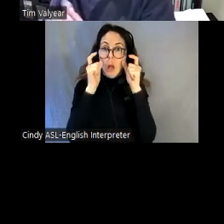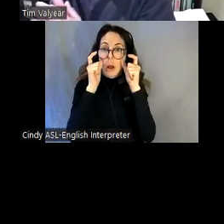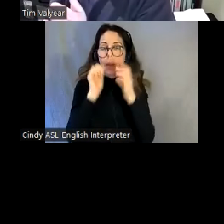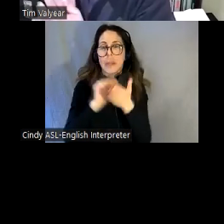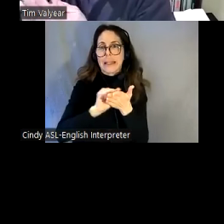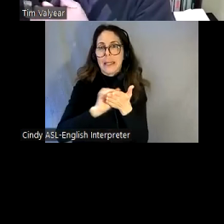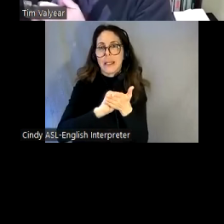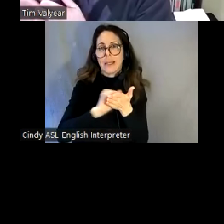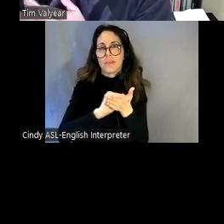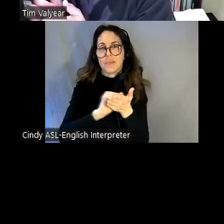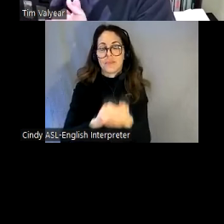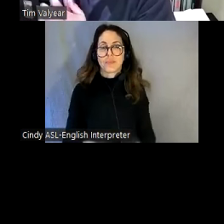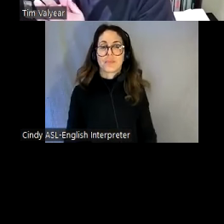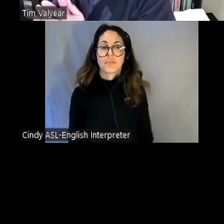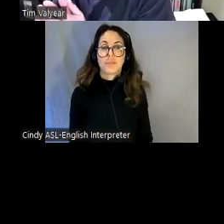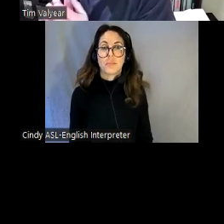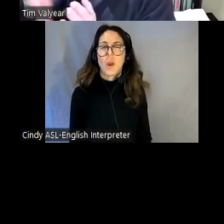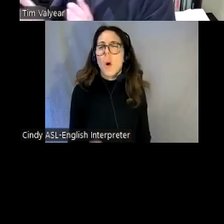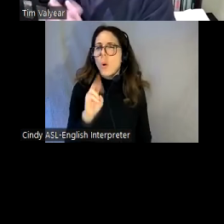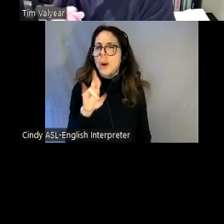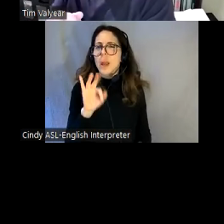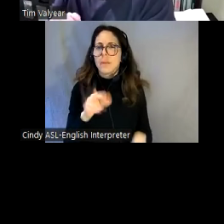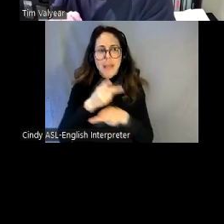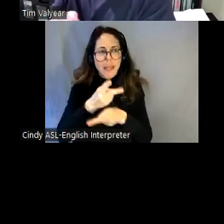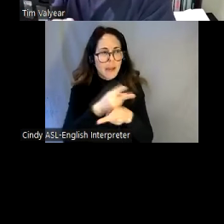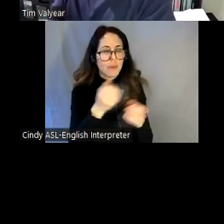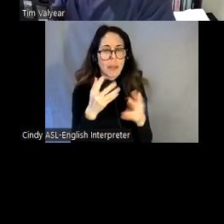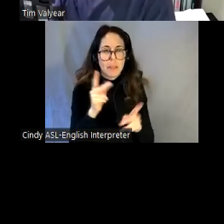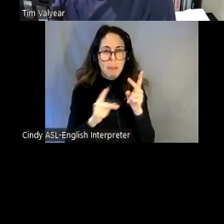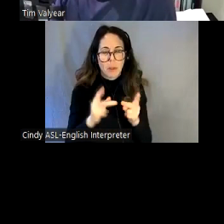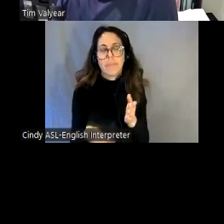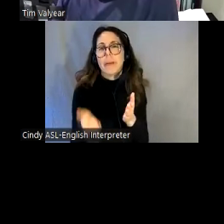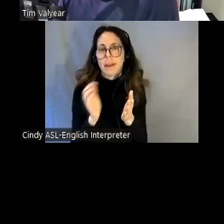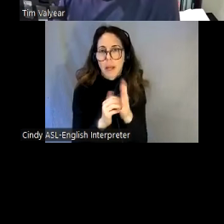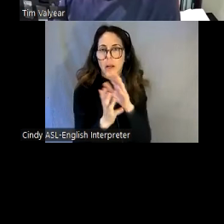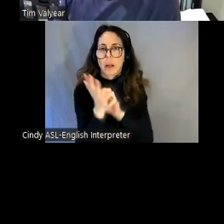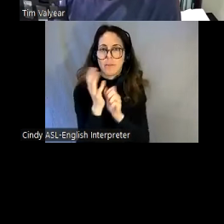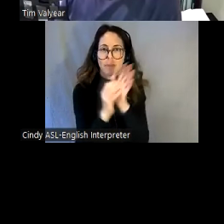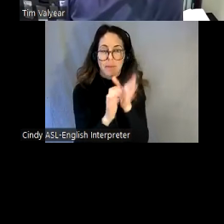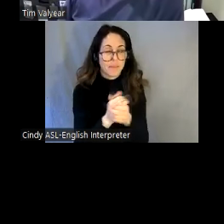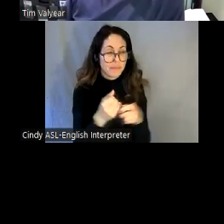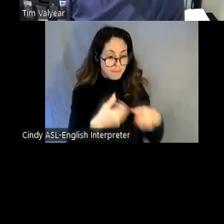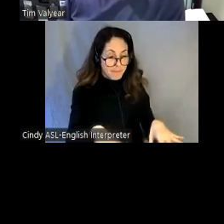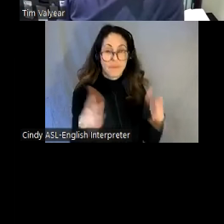garbage. Take off the goggles. If multiple people are using those, you need to clean them. And if you're